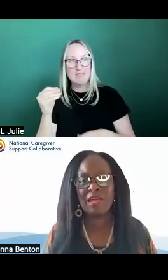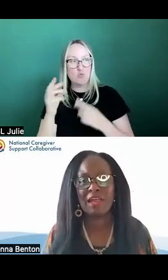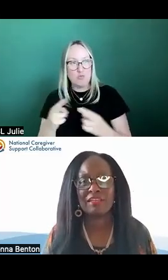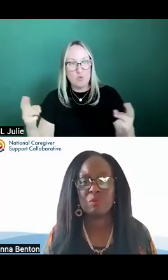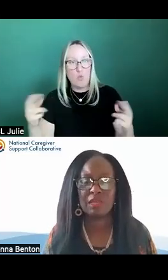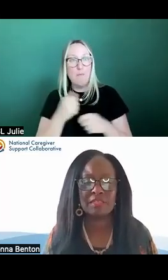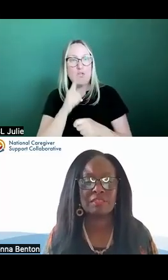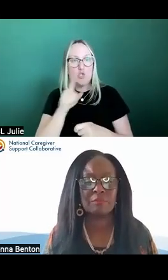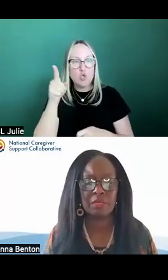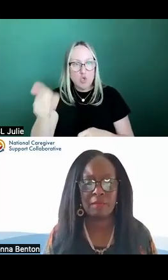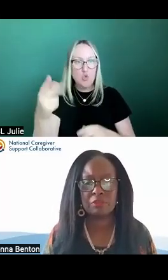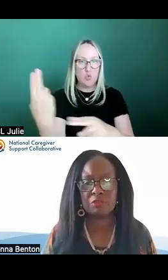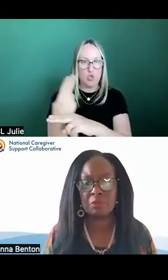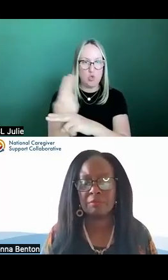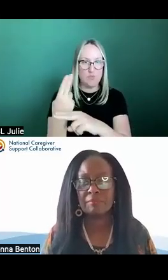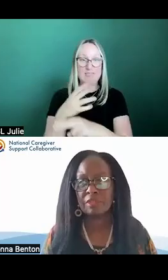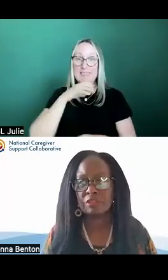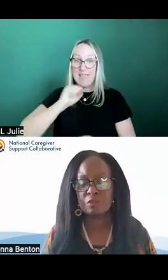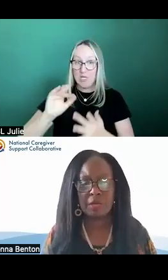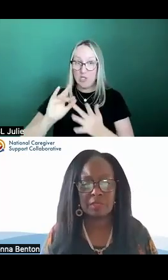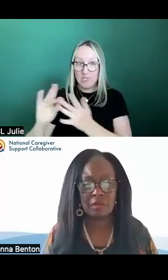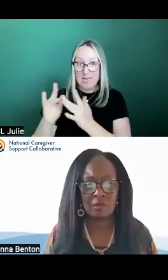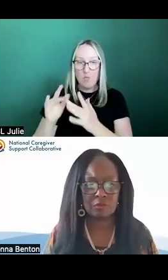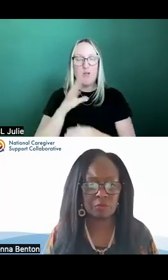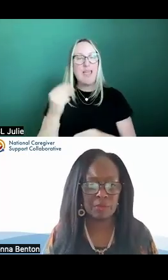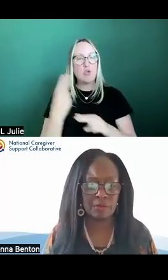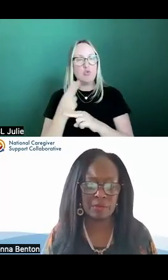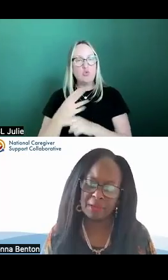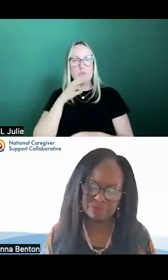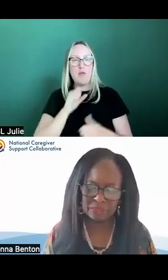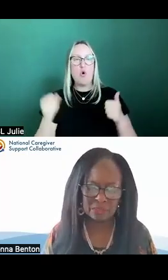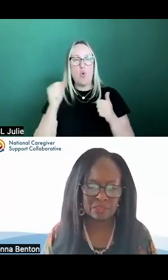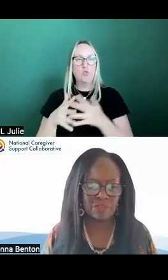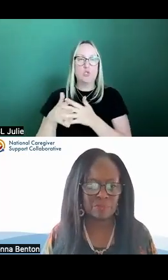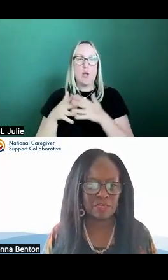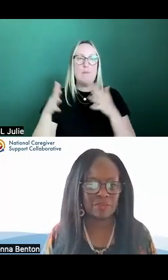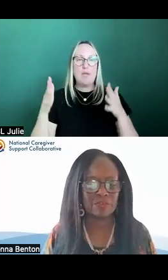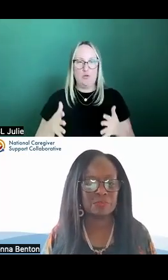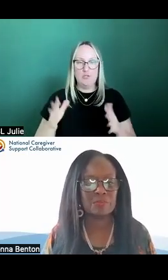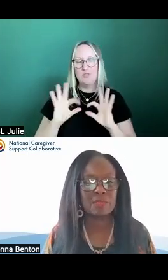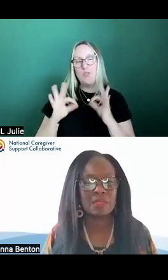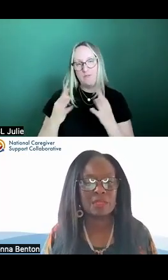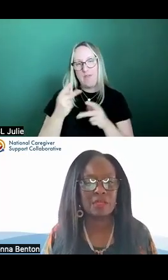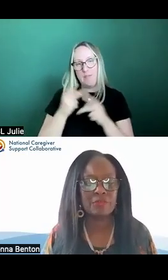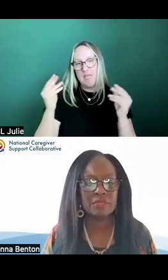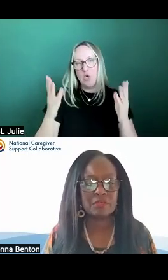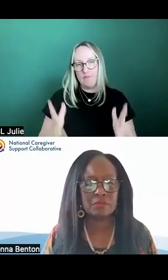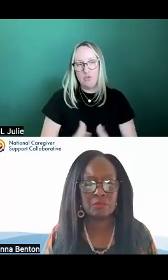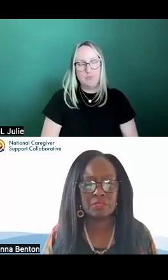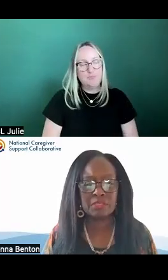as well as being able to be used by family caregivers. The other thing is during this time,